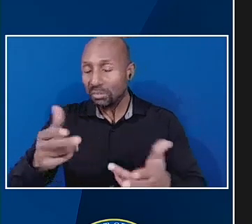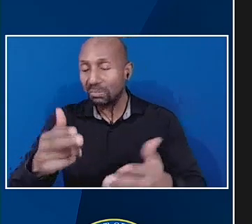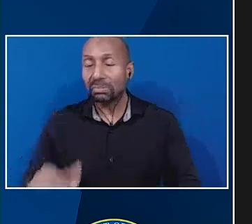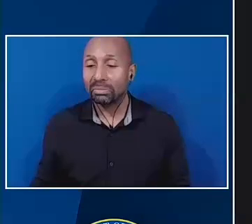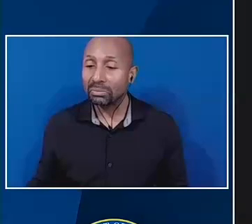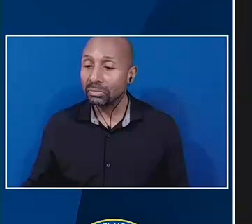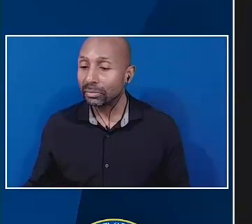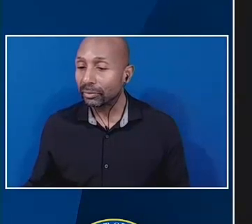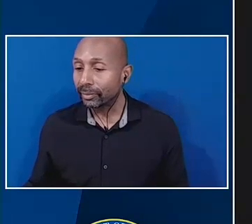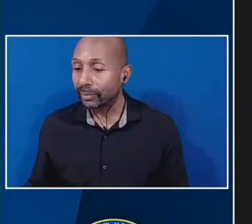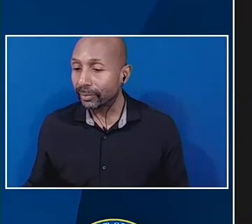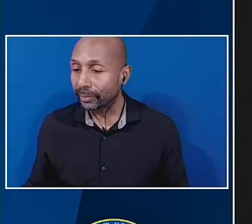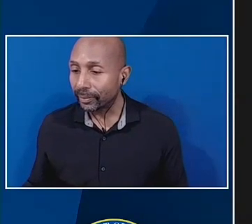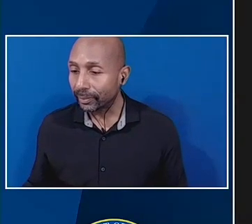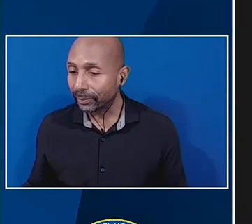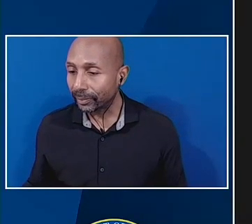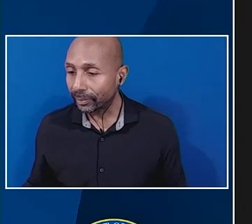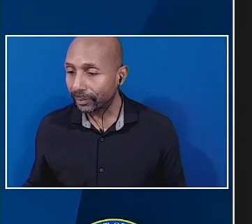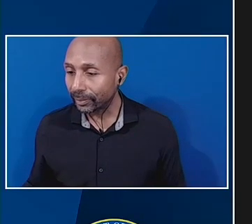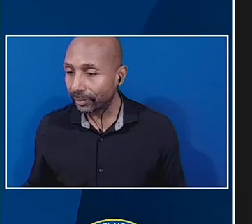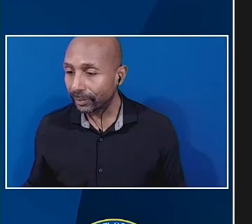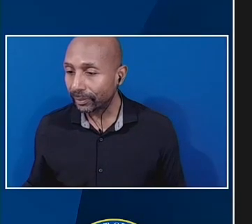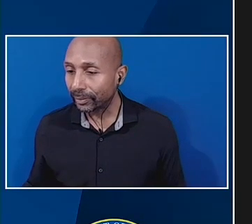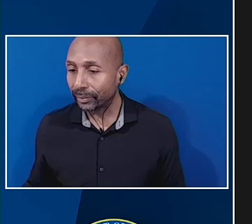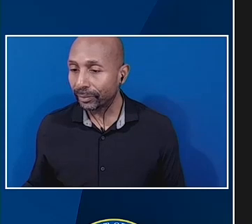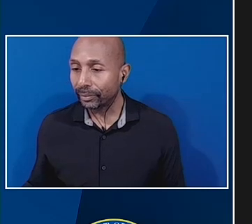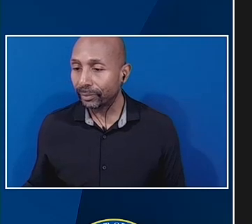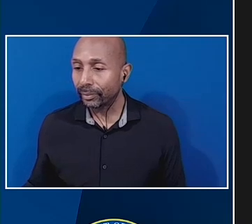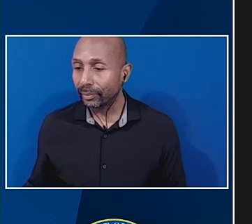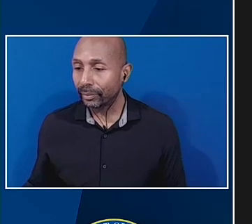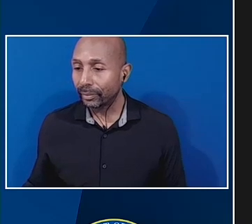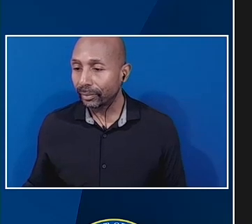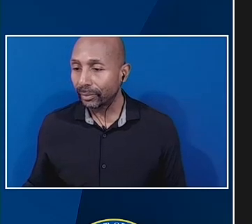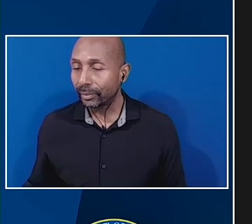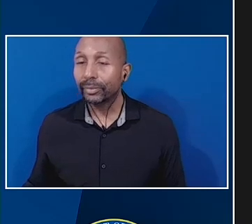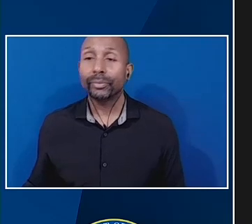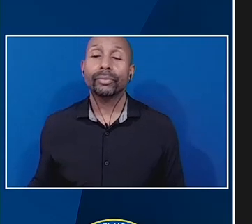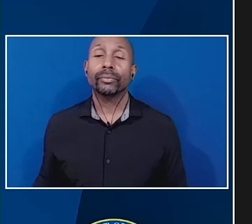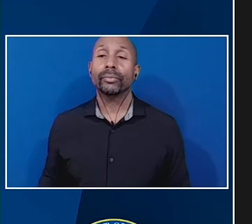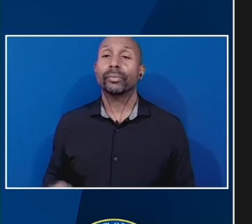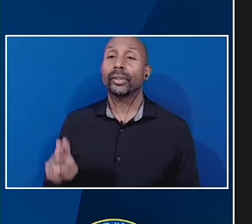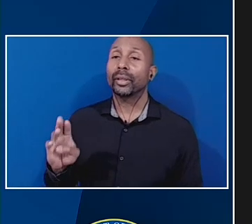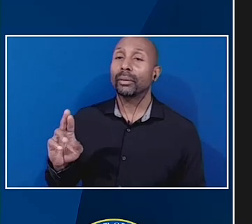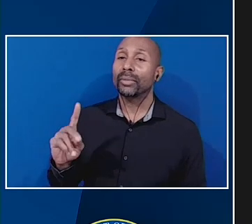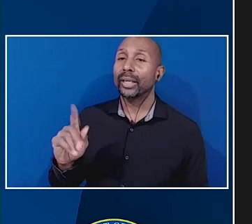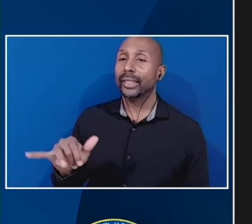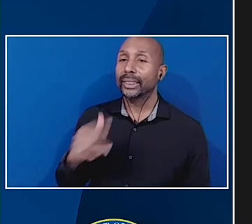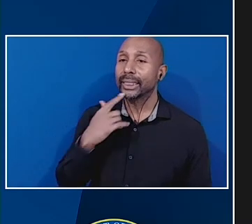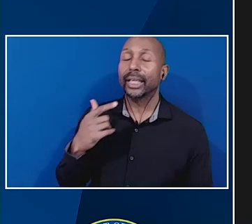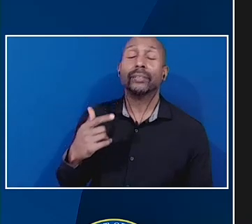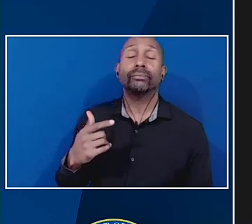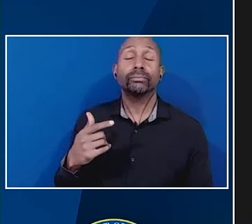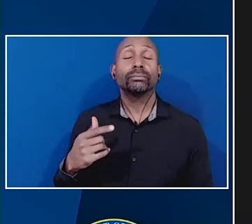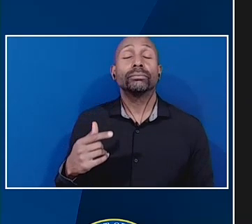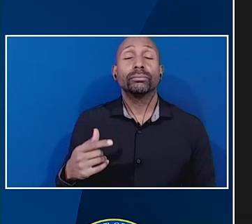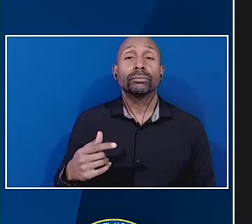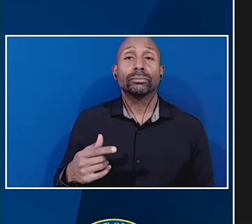Alright, folks, if you wouldn't mind just indicating where you stand on 602.20 as